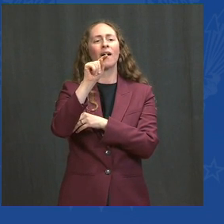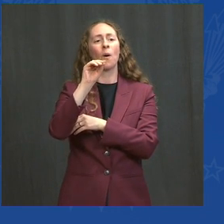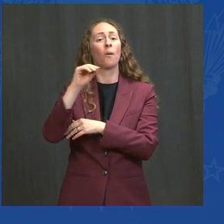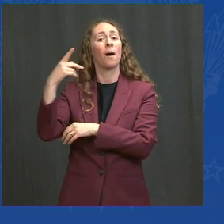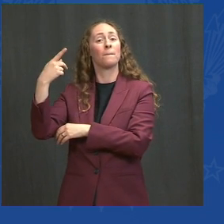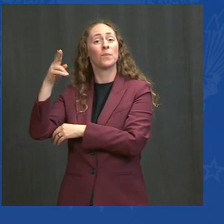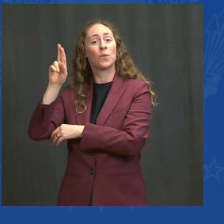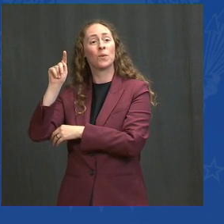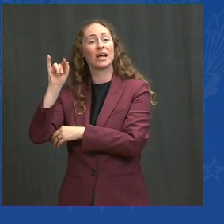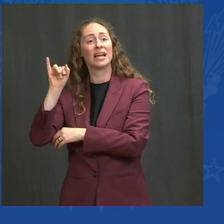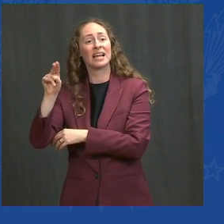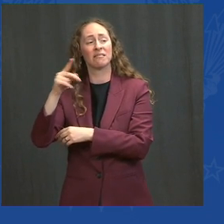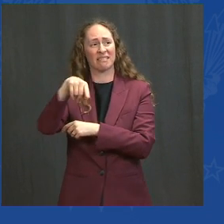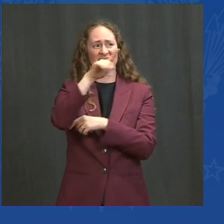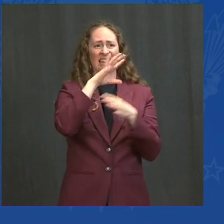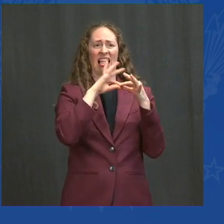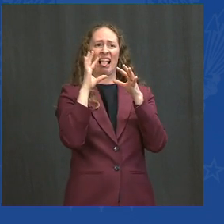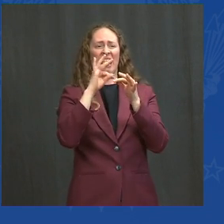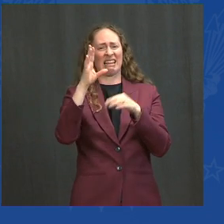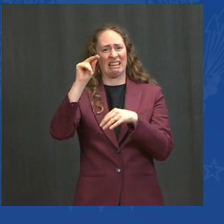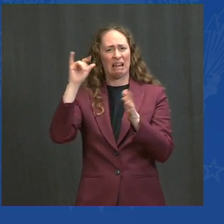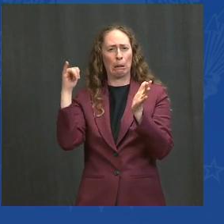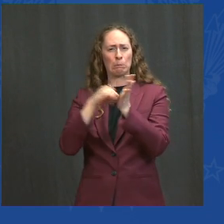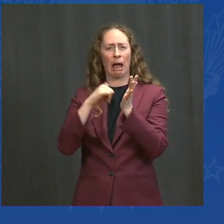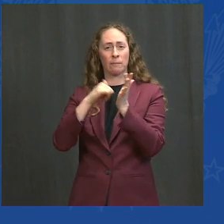can't keep up with autocrats. Not a joke.